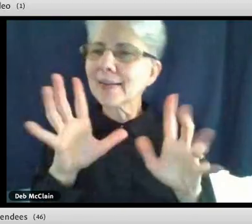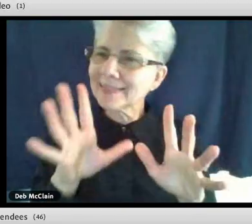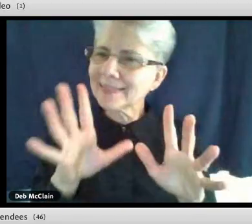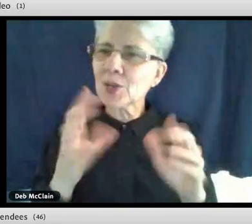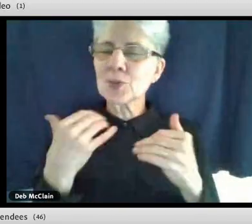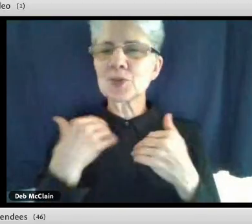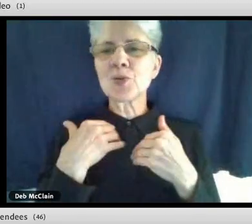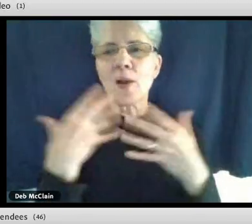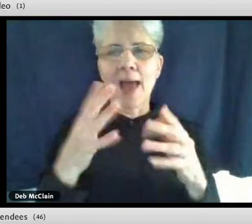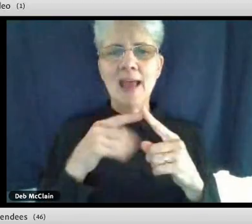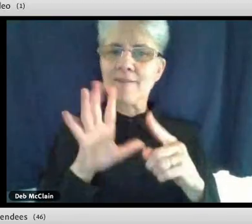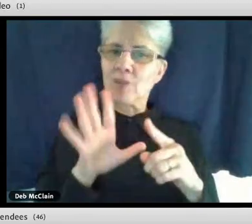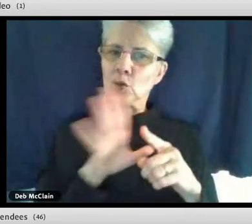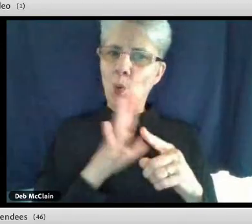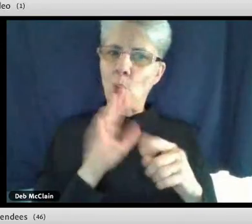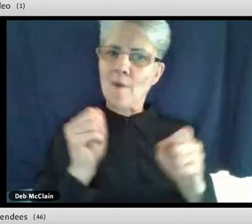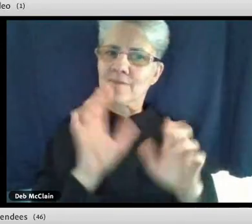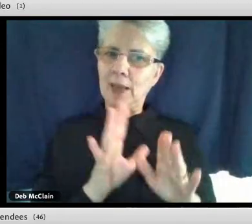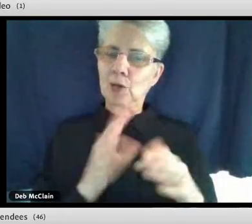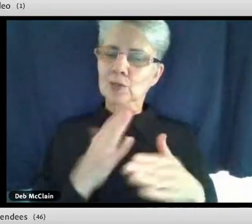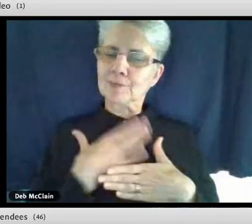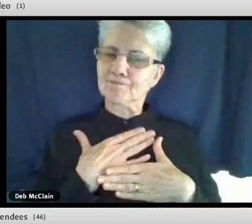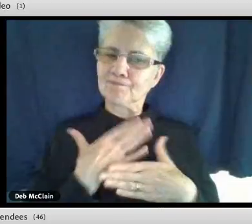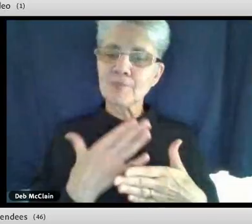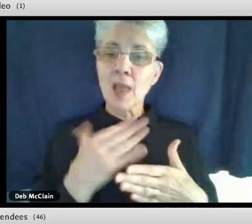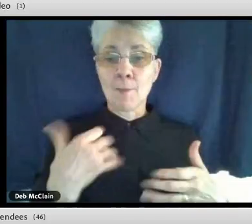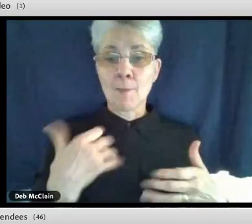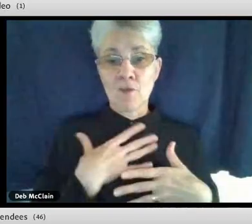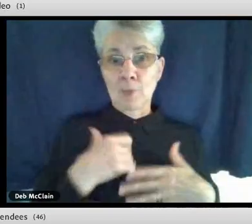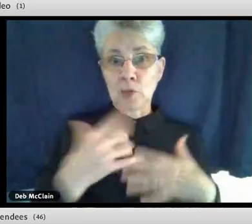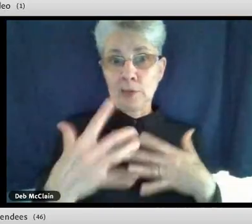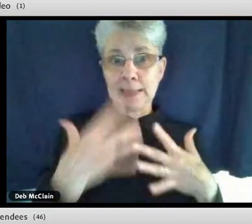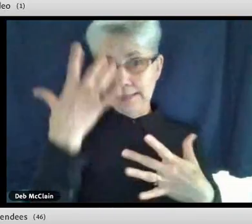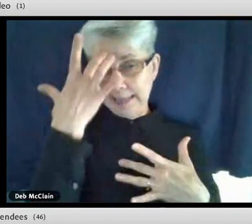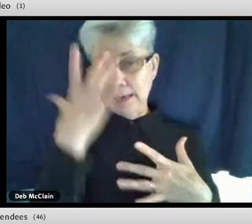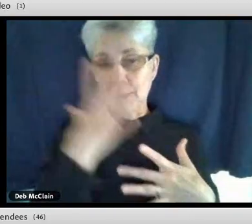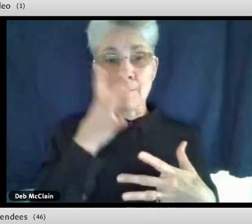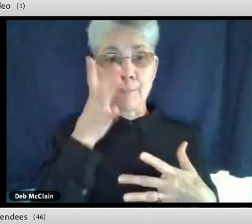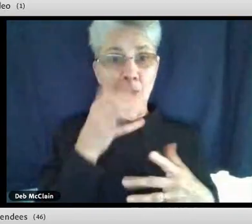My parents, I've seen them three times in their driveway in the last 4 weeks.